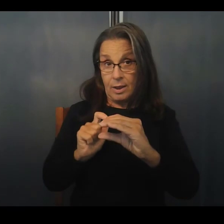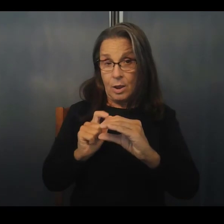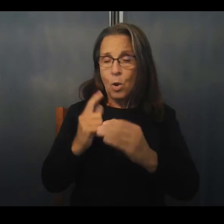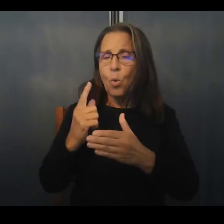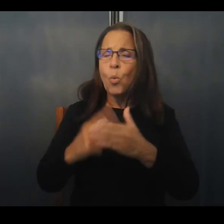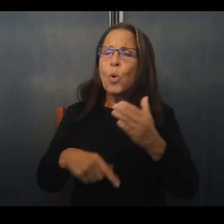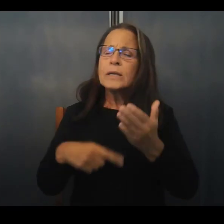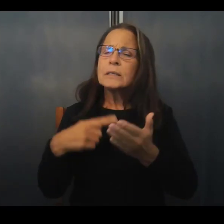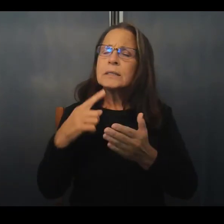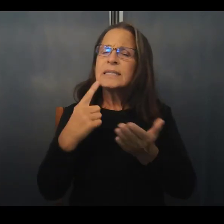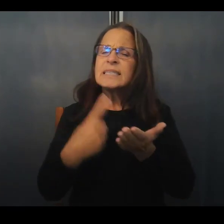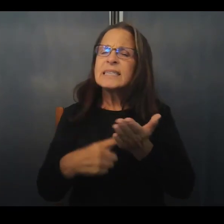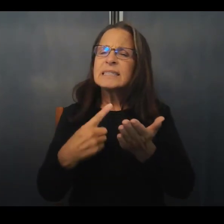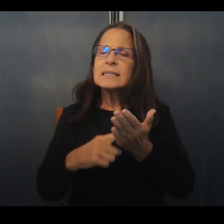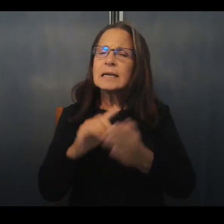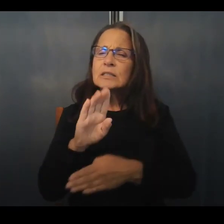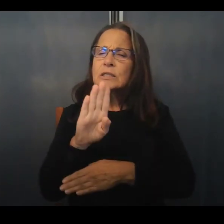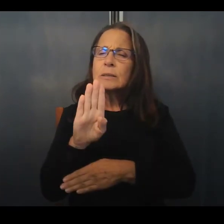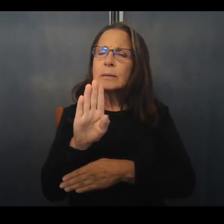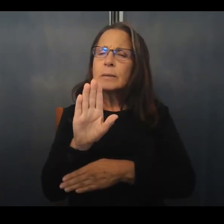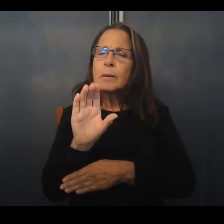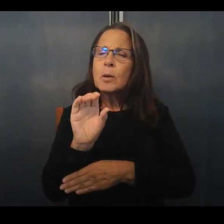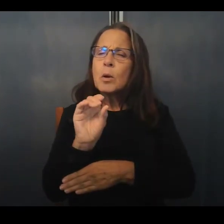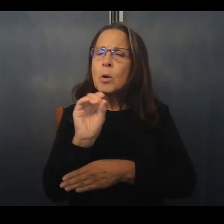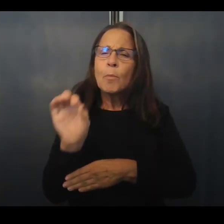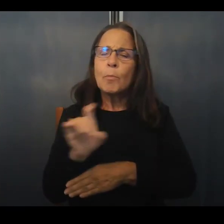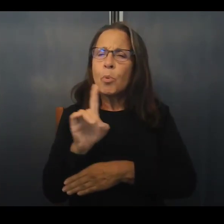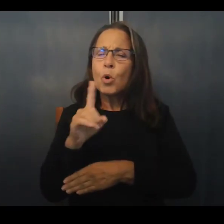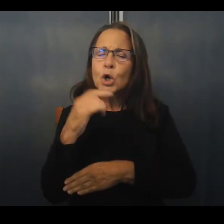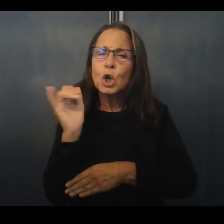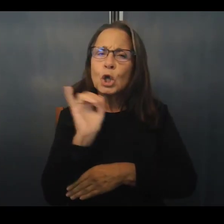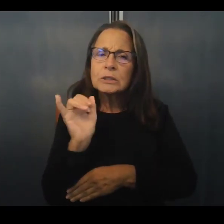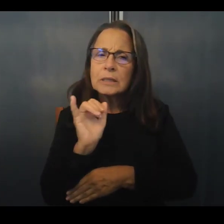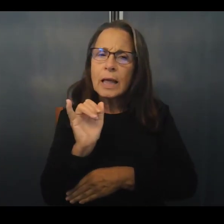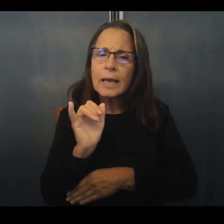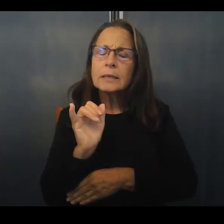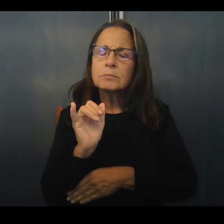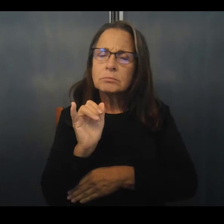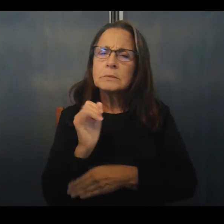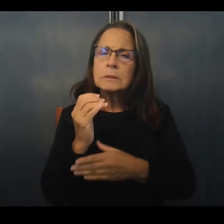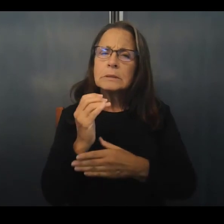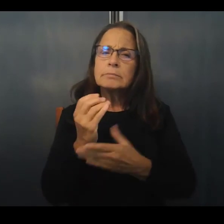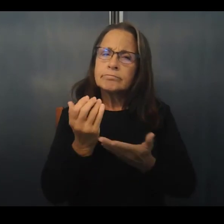this is another really common way that you may be assessed in your course if I click on